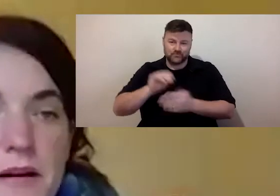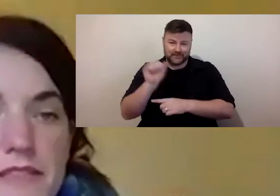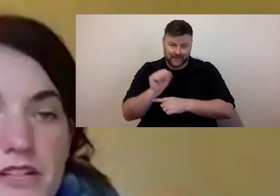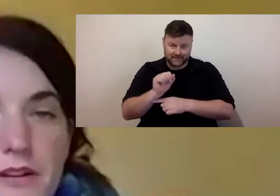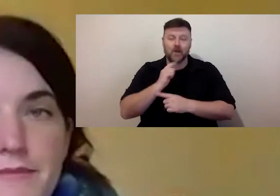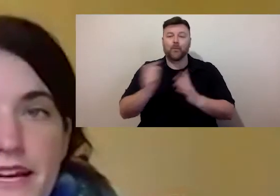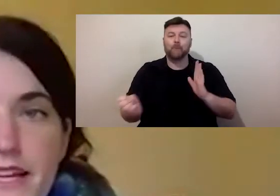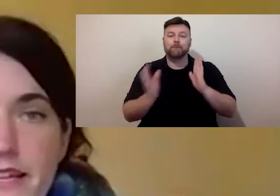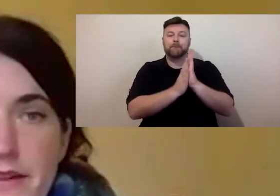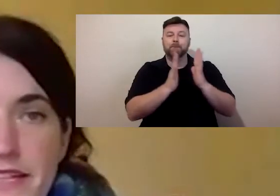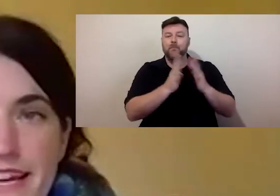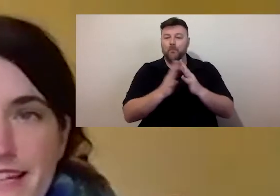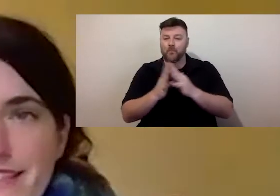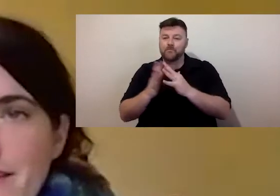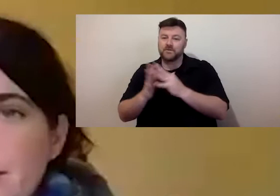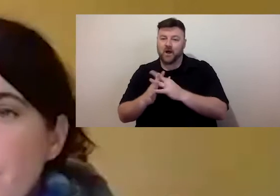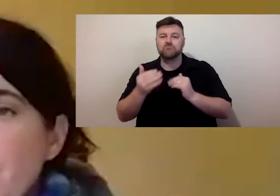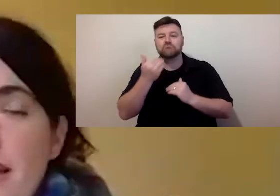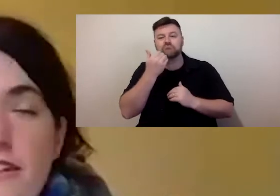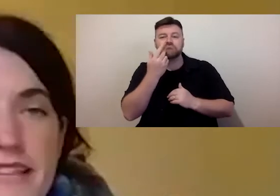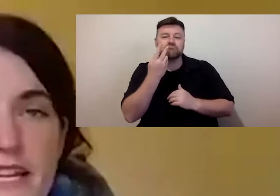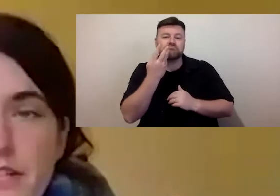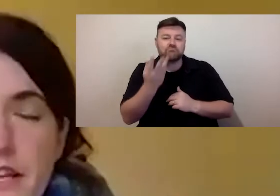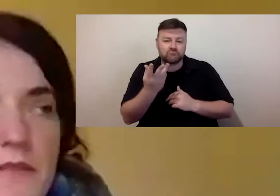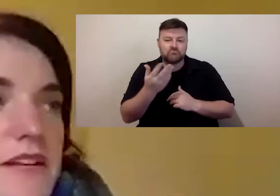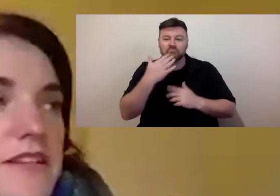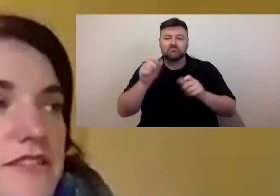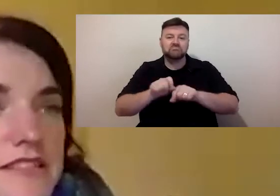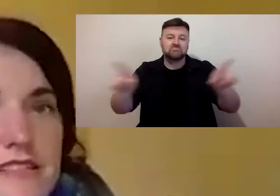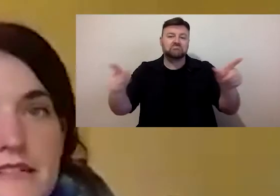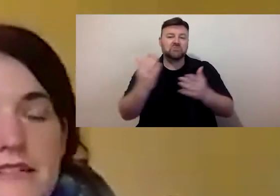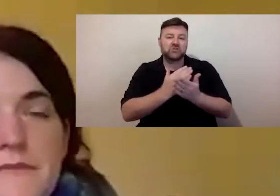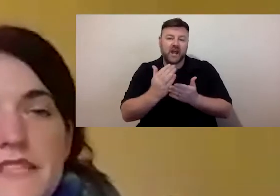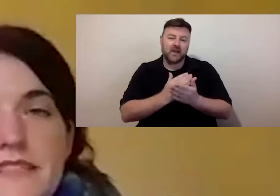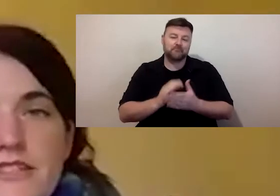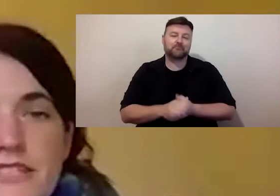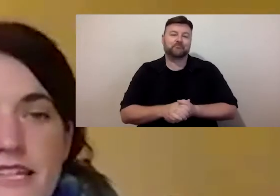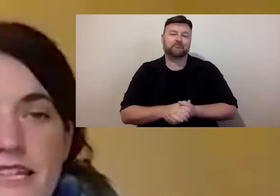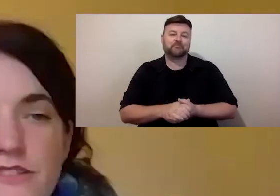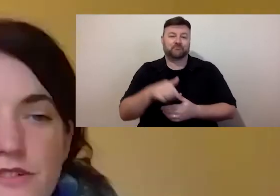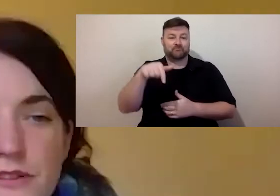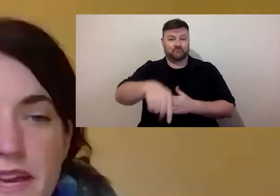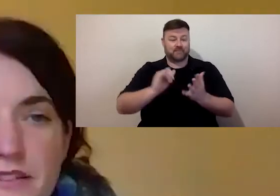published on our website in the coming days, so share it with anyone you think might be interested. This session today is also being streamed